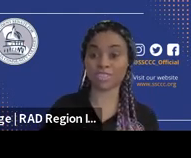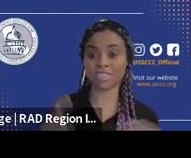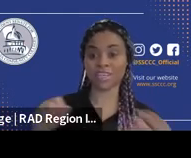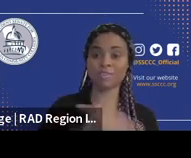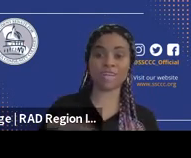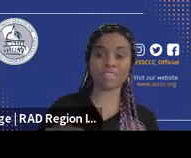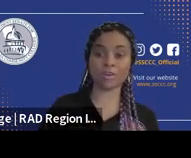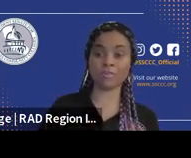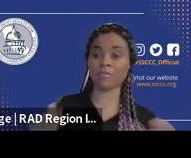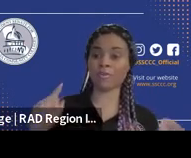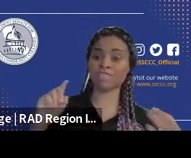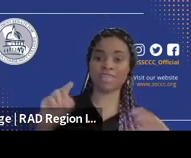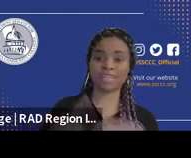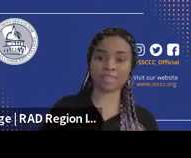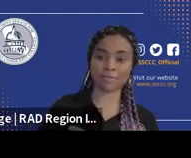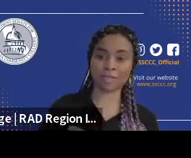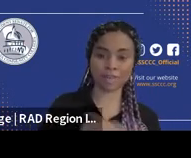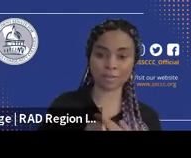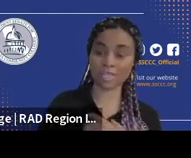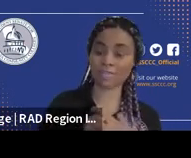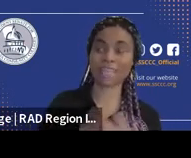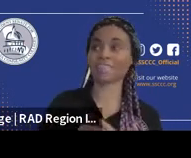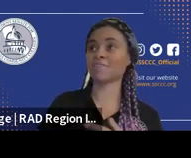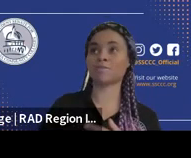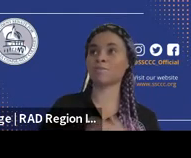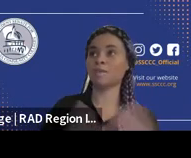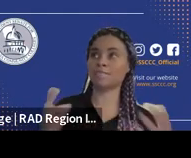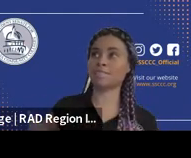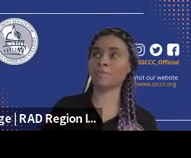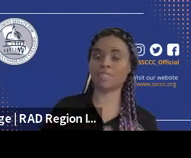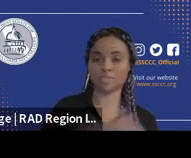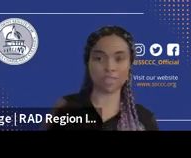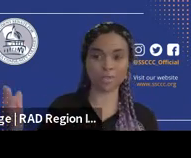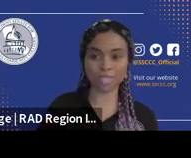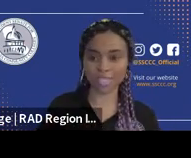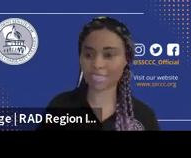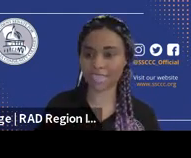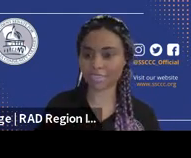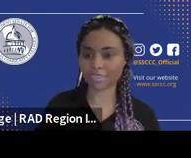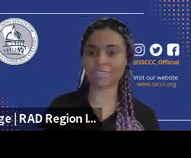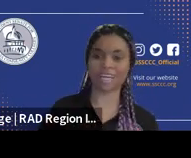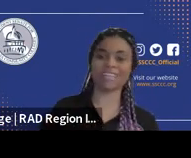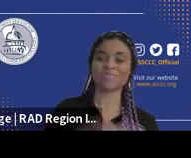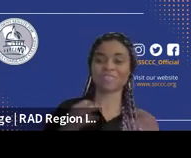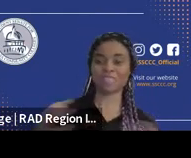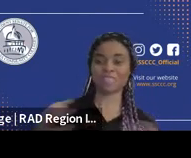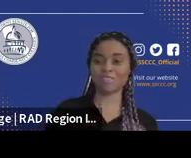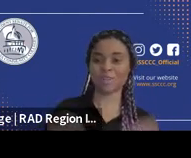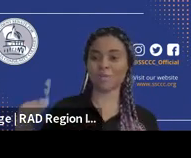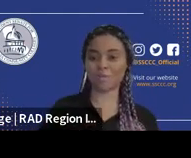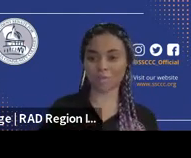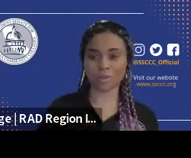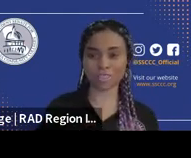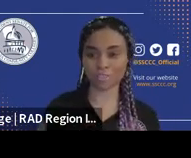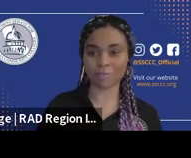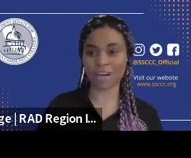So your life, fellow students, realize your own voice. Get the feedback from even as other DPS things are you getting those kind of service like you can even do your own groundwork level to find out?